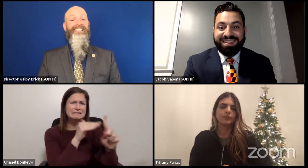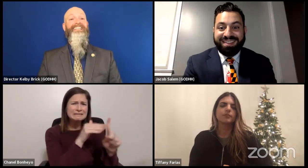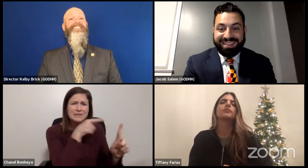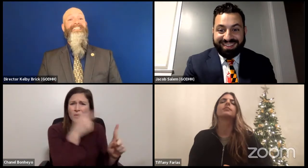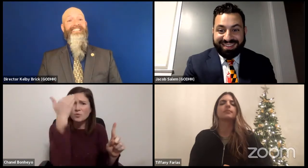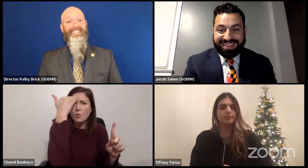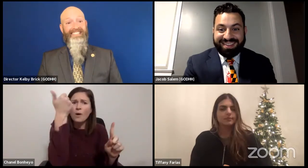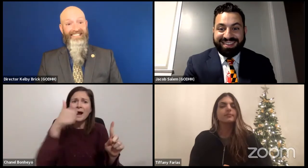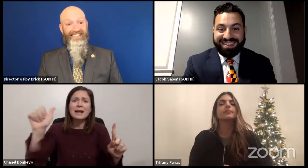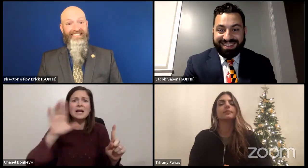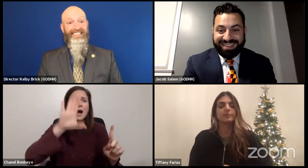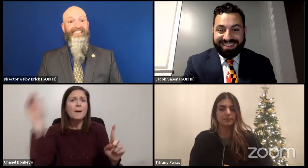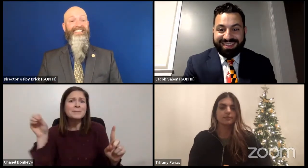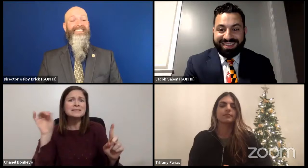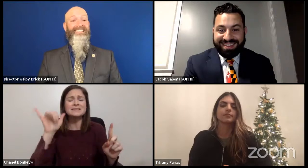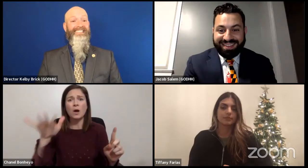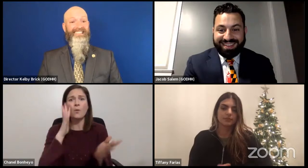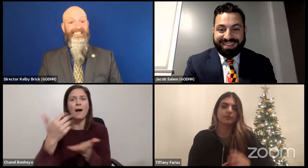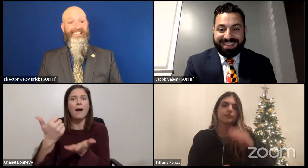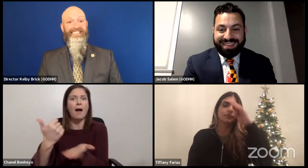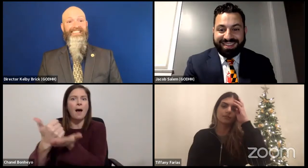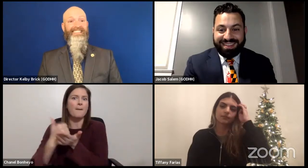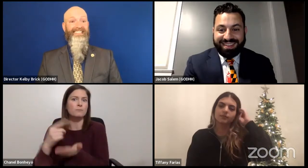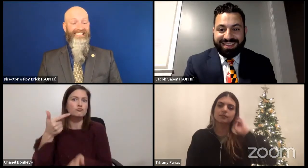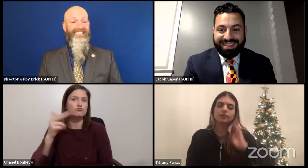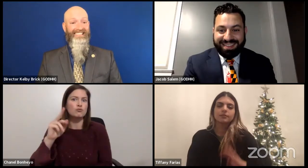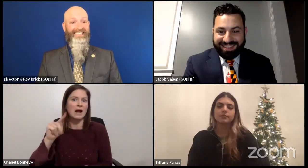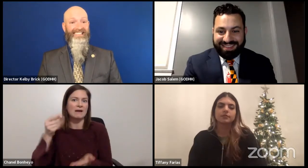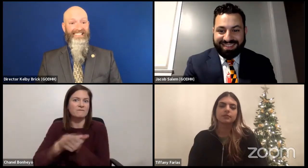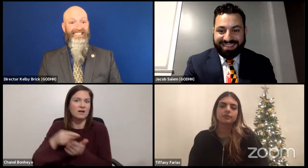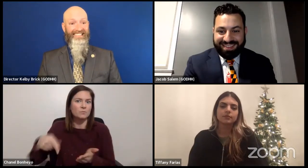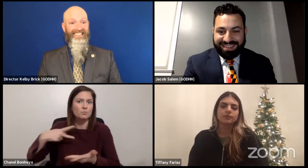Maryland School of the Deaf Foundation. We reached out and asked if they knew any companies